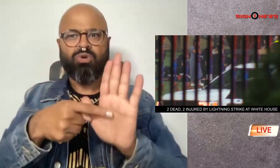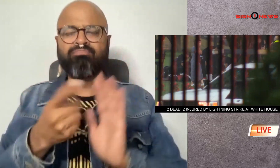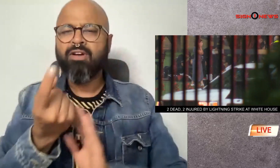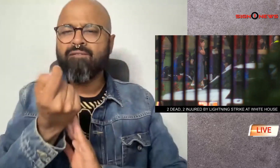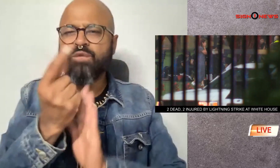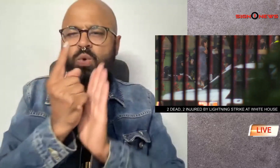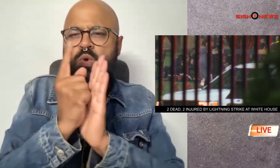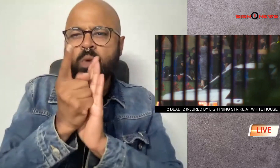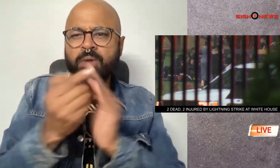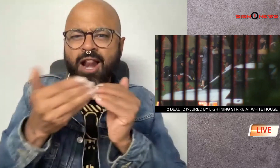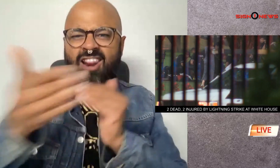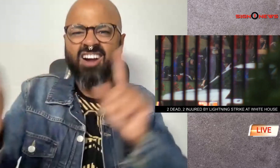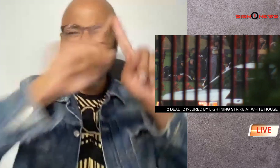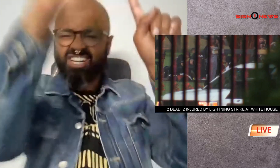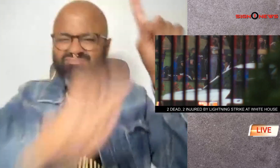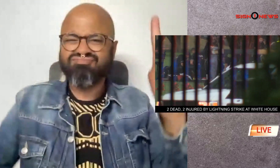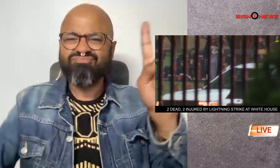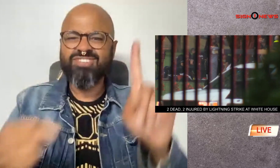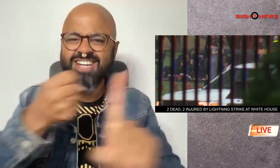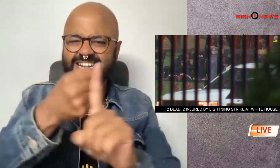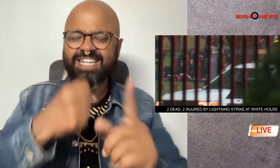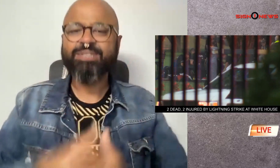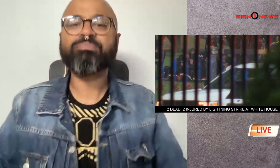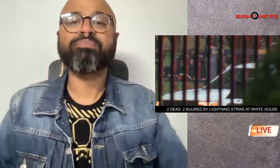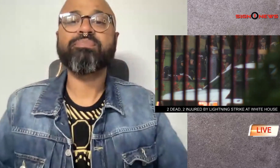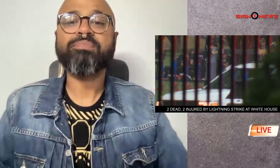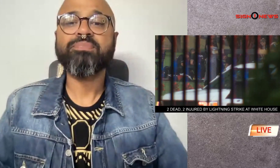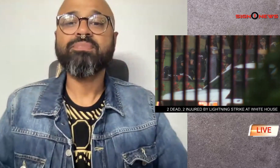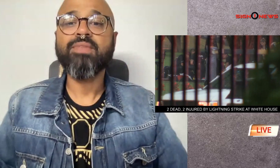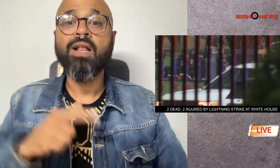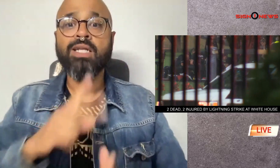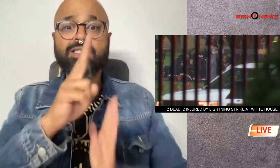this is video outside the White House a few moments after the lightning strike